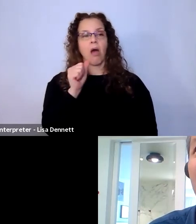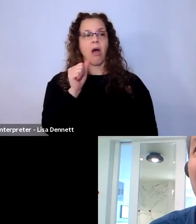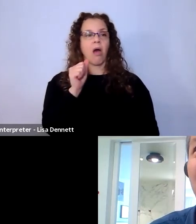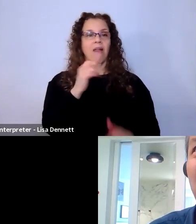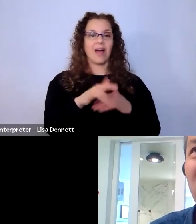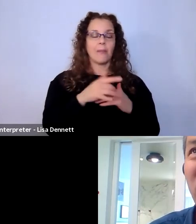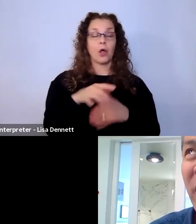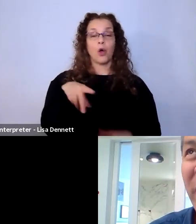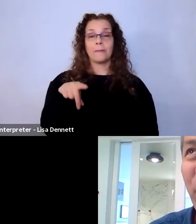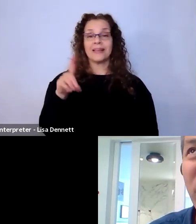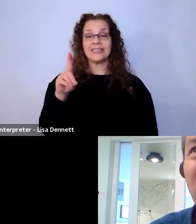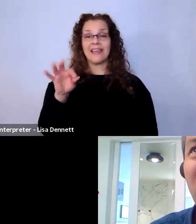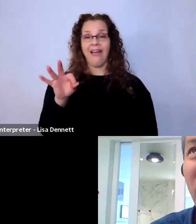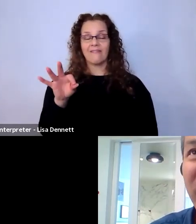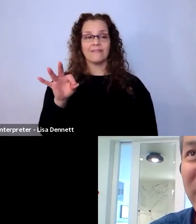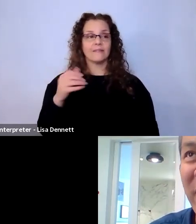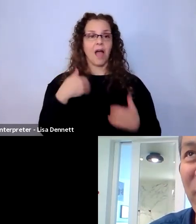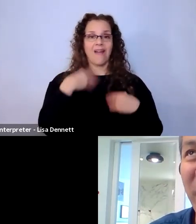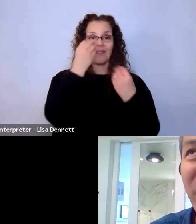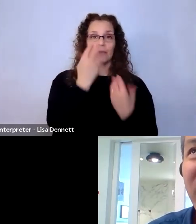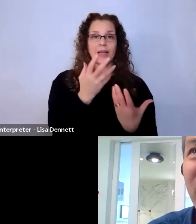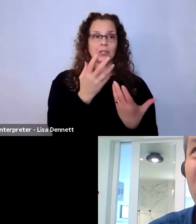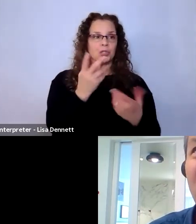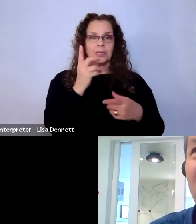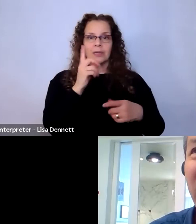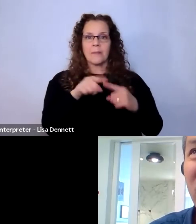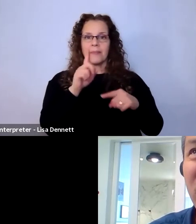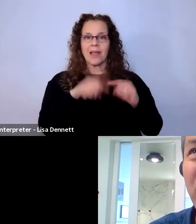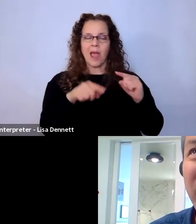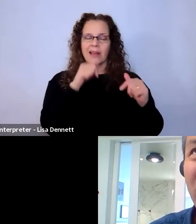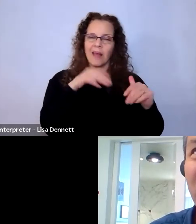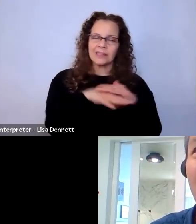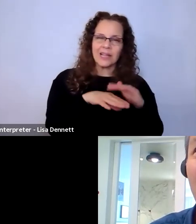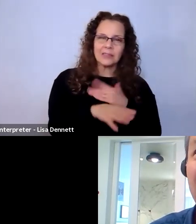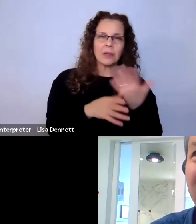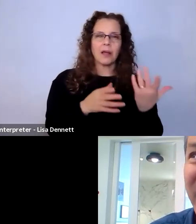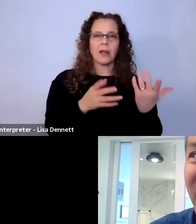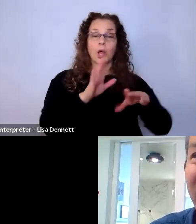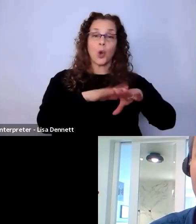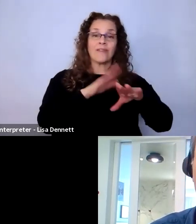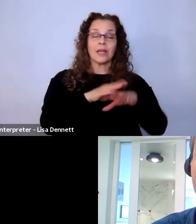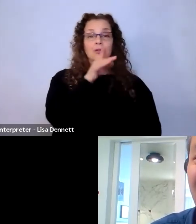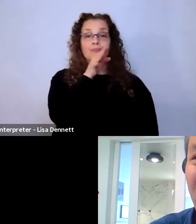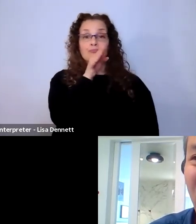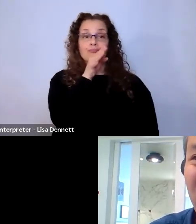with information on where to go or not accessible if notifications are being given vocally and not in text form.